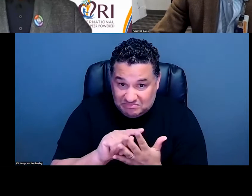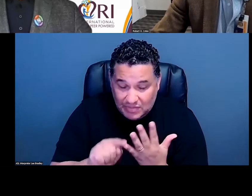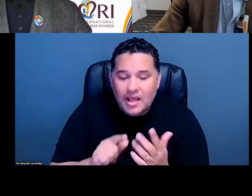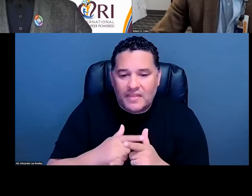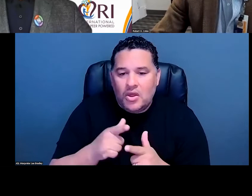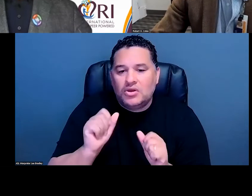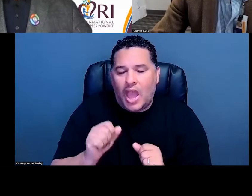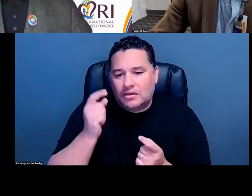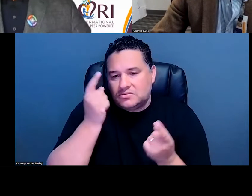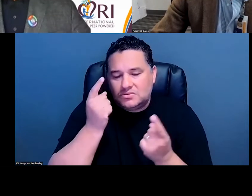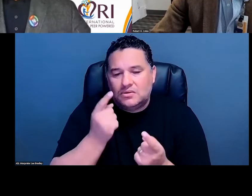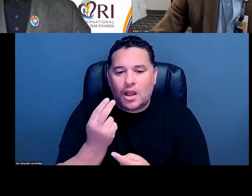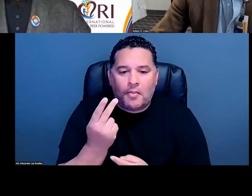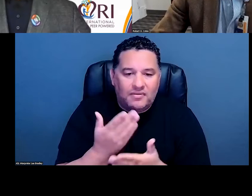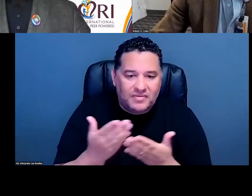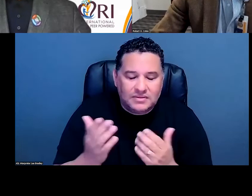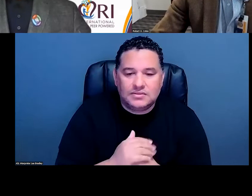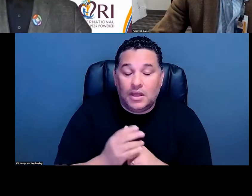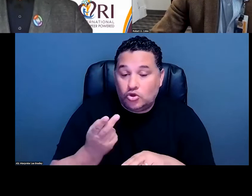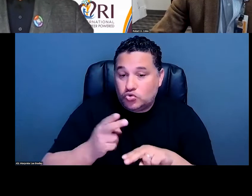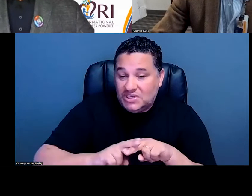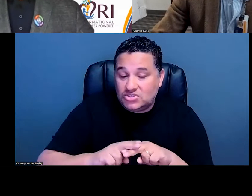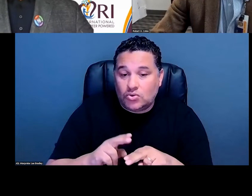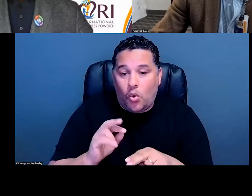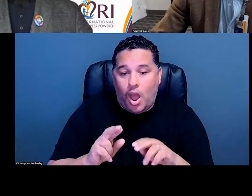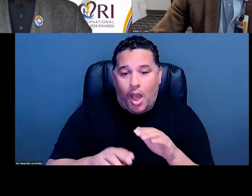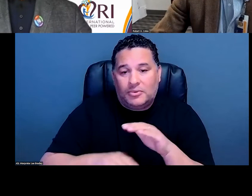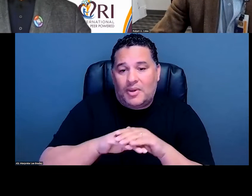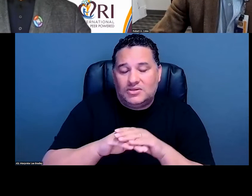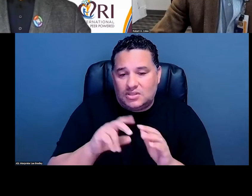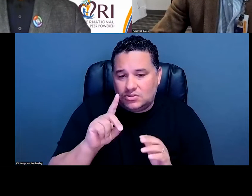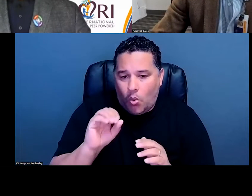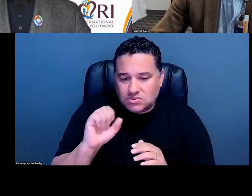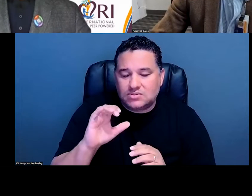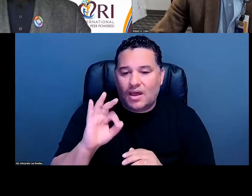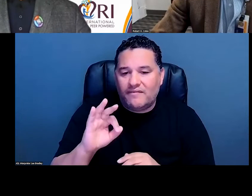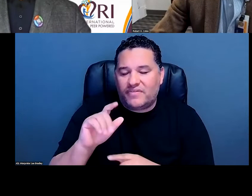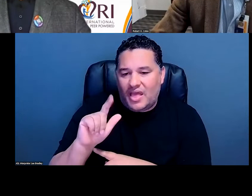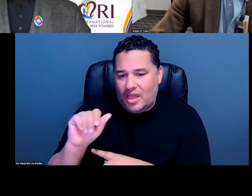IN SOME ONE'S SOCIAL SETTING AND THEN IF ALL OF THOSE HAVE BEEN RULED OUT , YOU CAN CONSIDER A COUPLE THINGS. CONSIDER INCREASING,